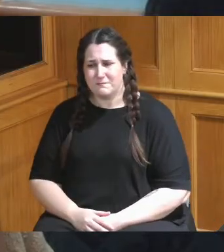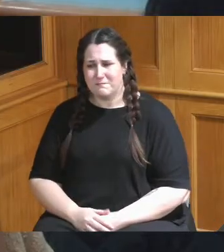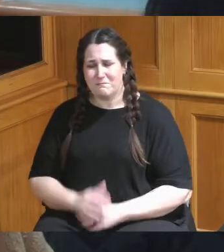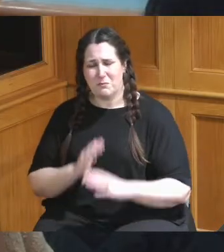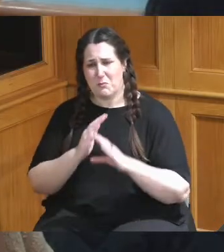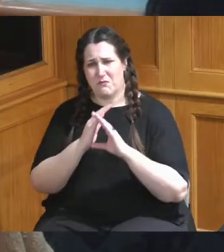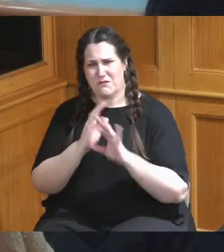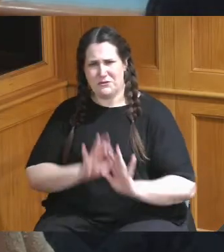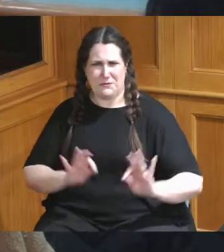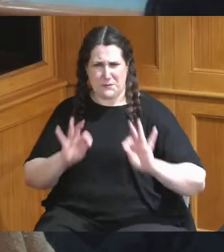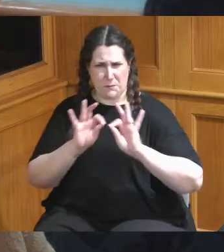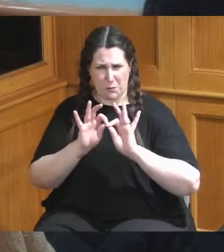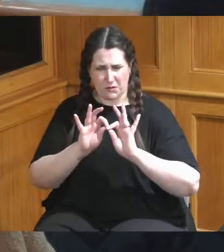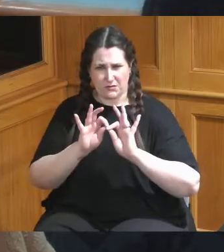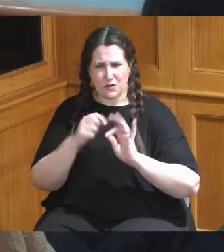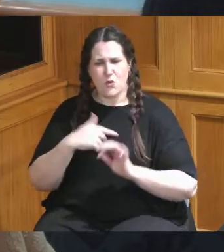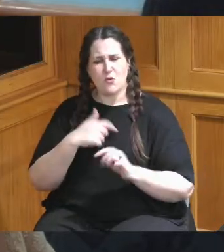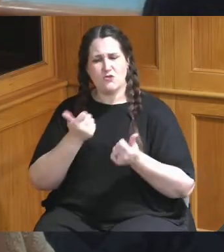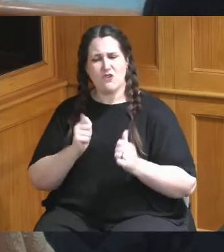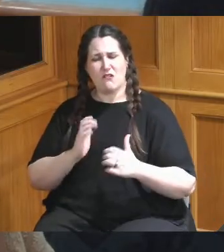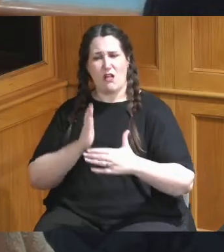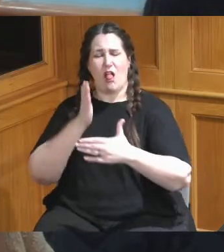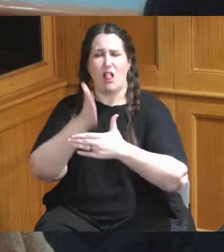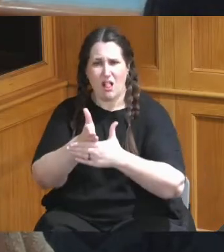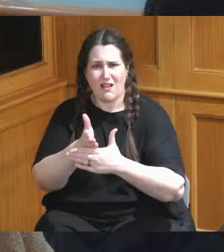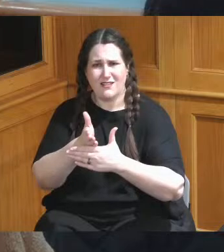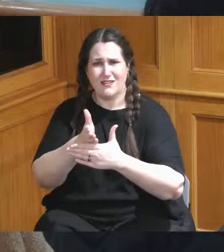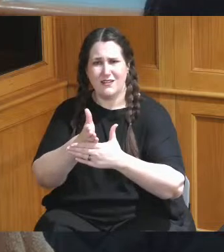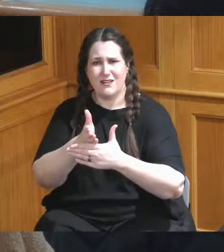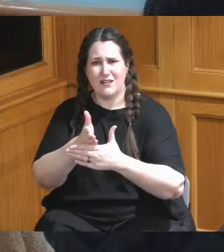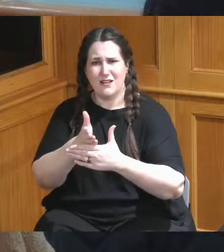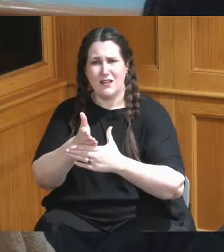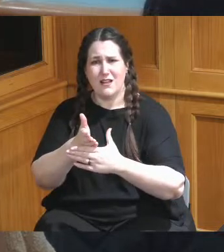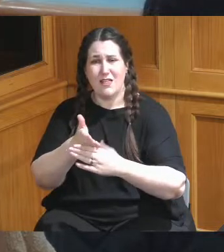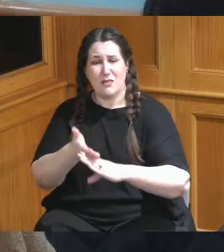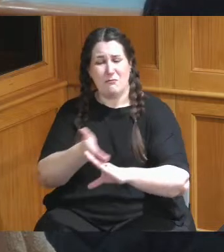because we're trying to disrupt that pipeline upstream. And I wish I could tell you when we're